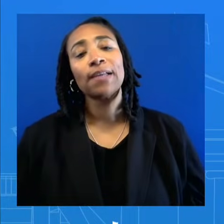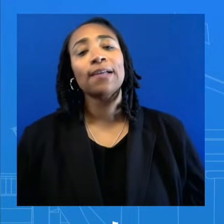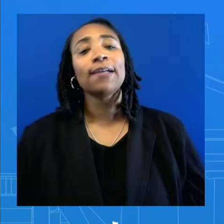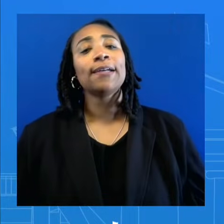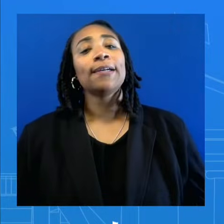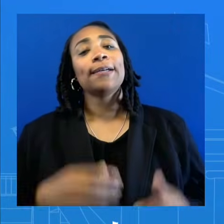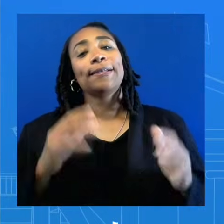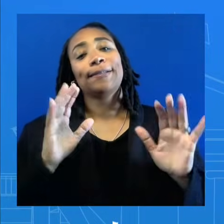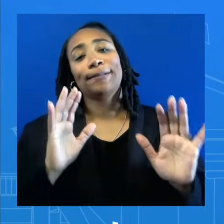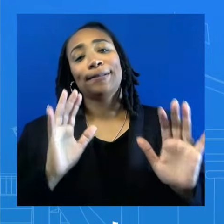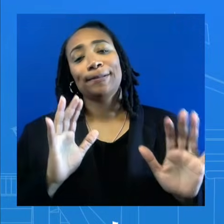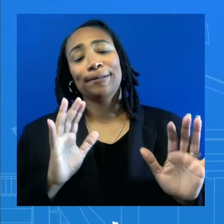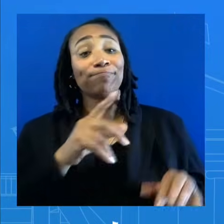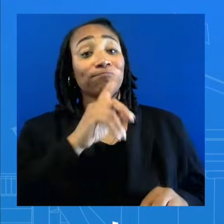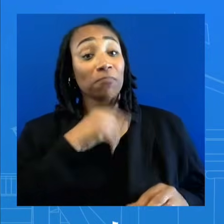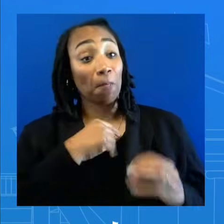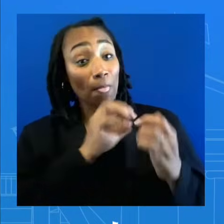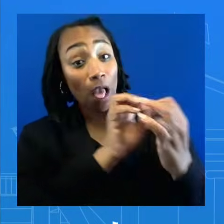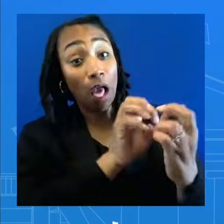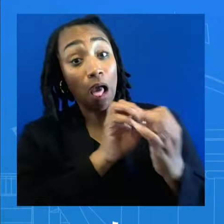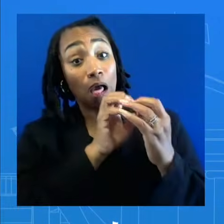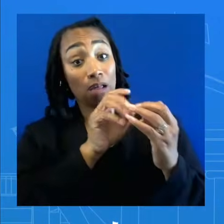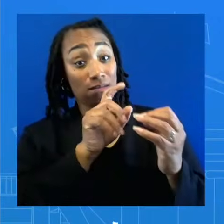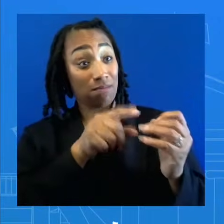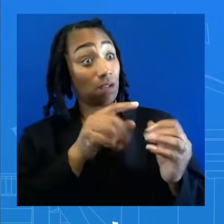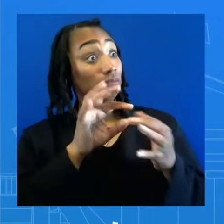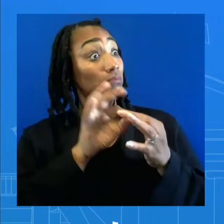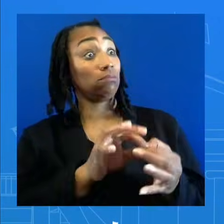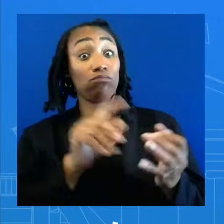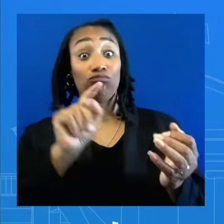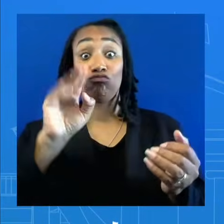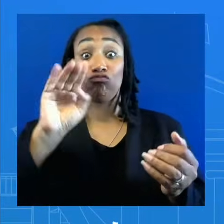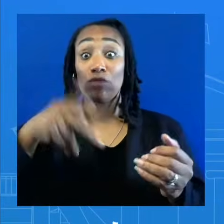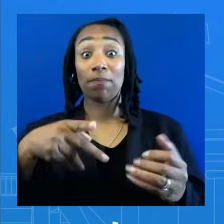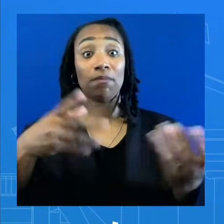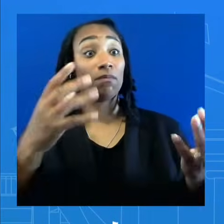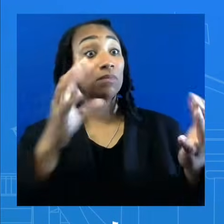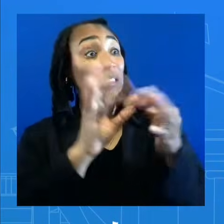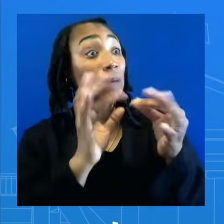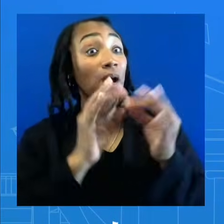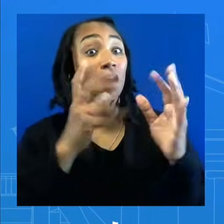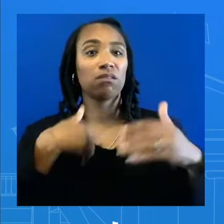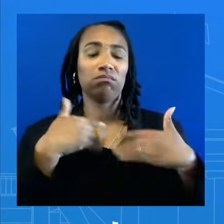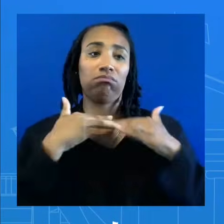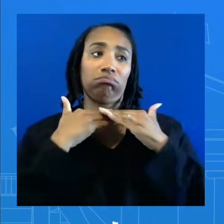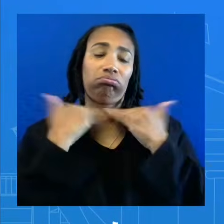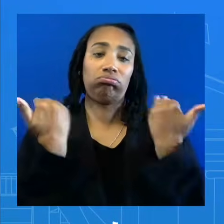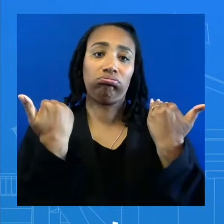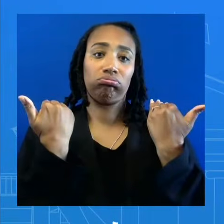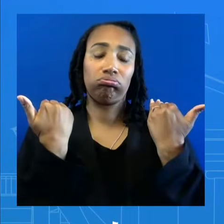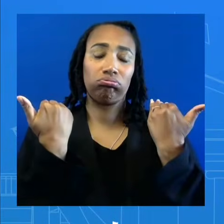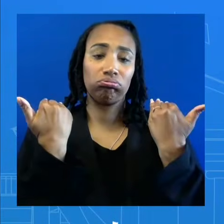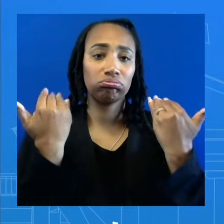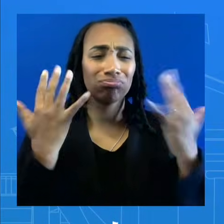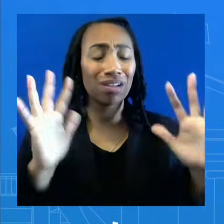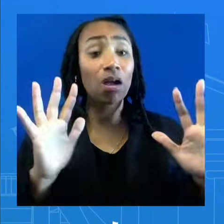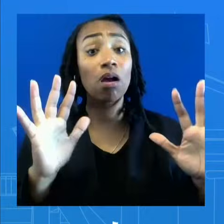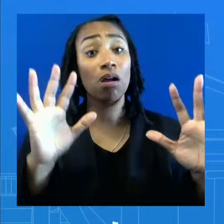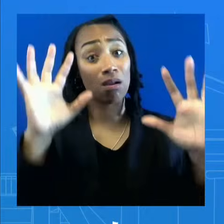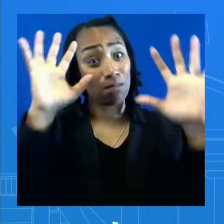All I can do is -- is reiterate what President Biden's policy and guidance has been, and that is to do everything we can,